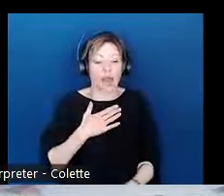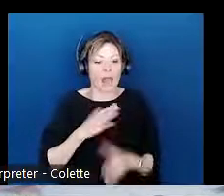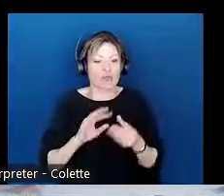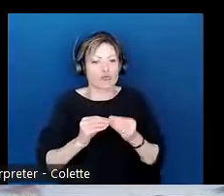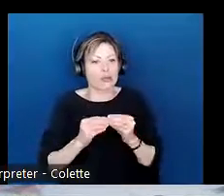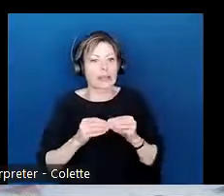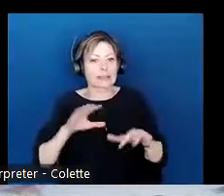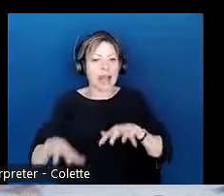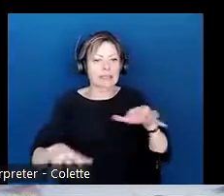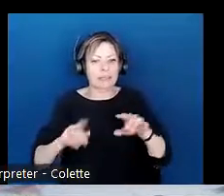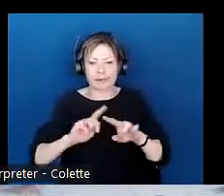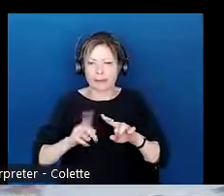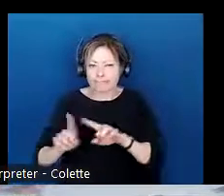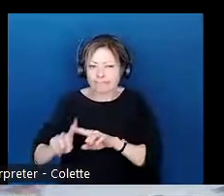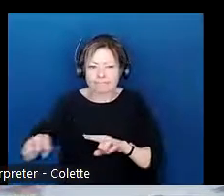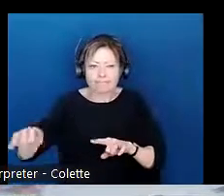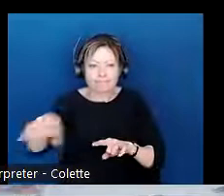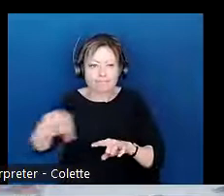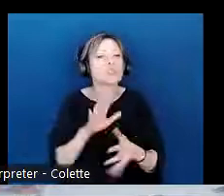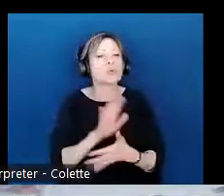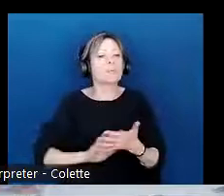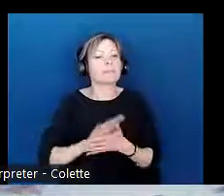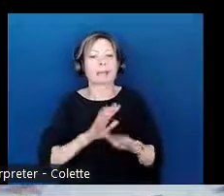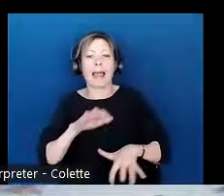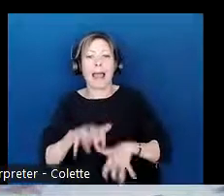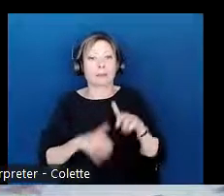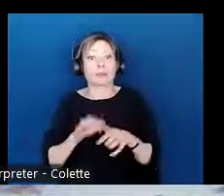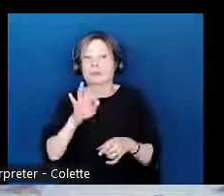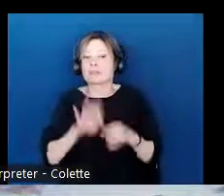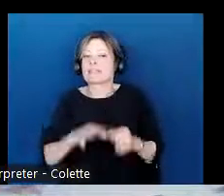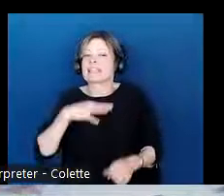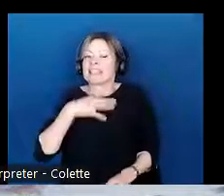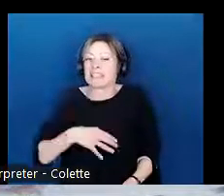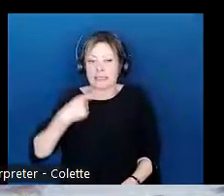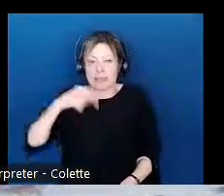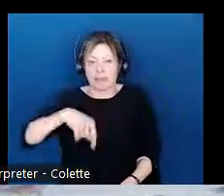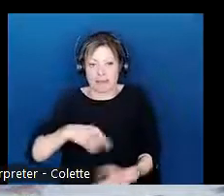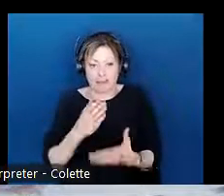um species that are specially adapted to them can really benefit. So the way that hedge laying works